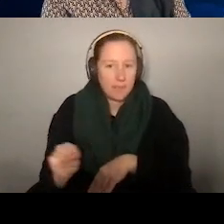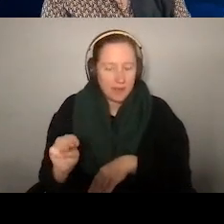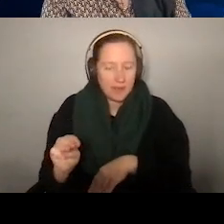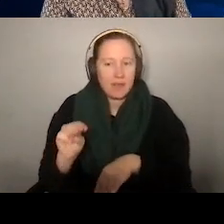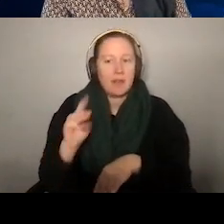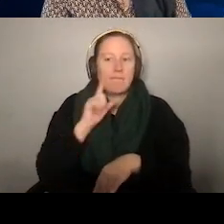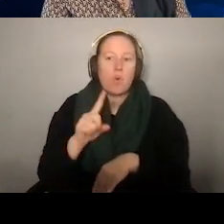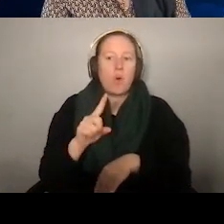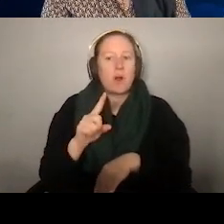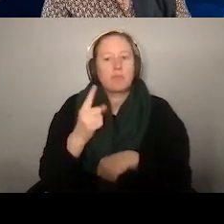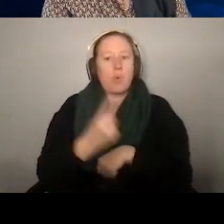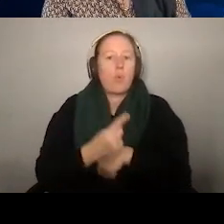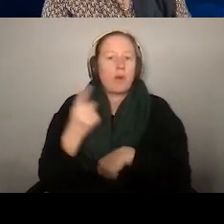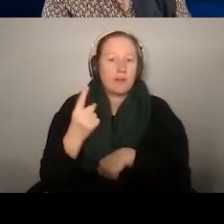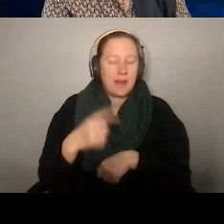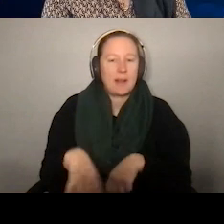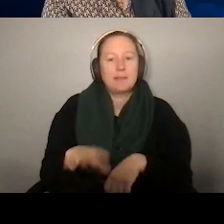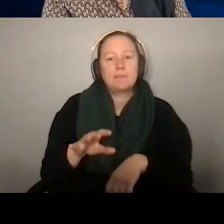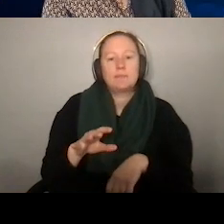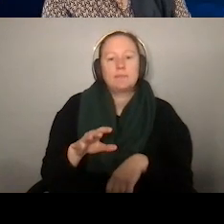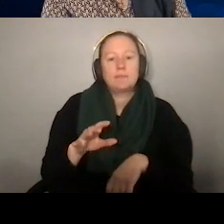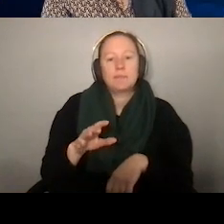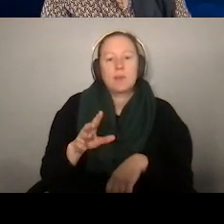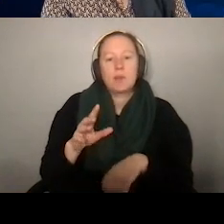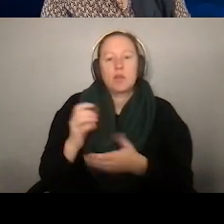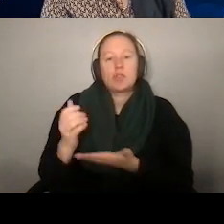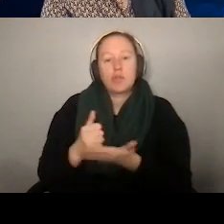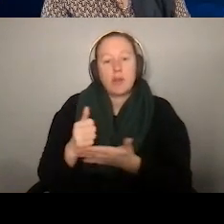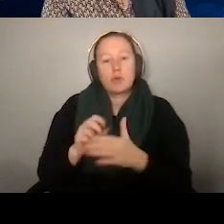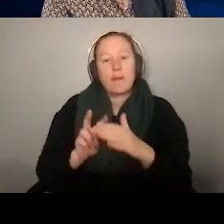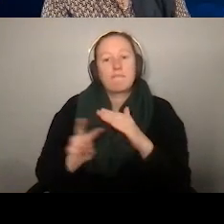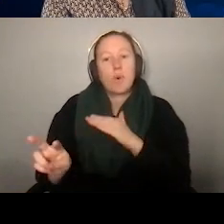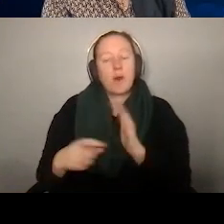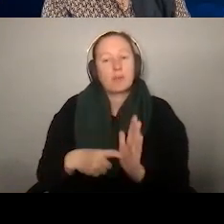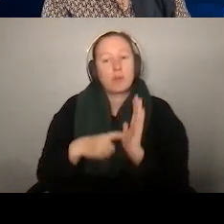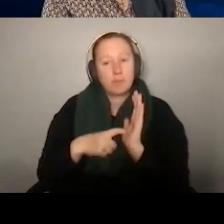To meet Treasury cash forecasting requirements, the payments for large dollar schedules are disbursed